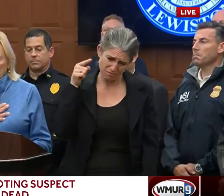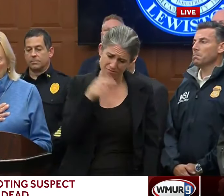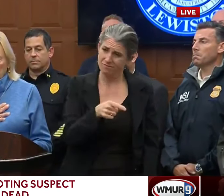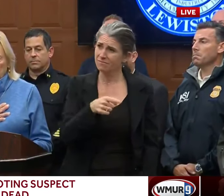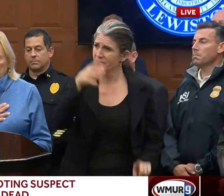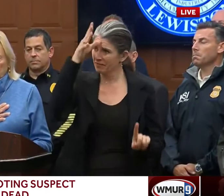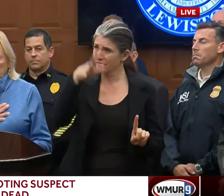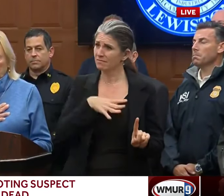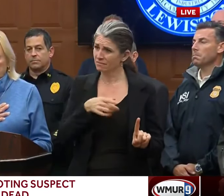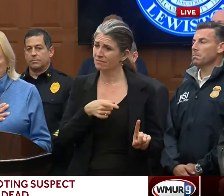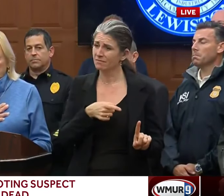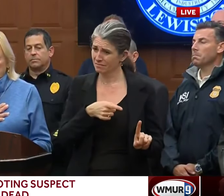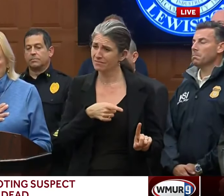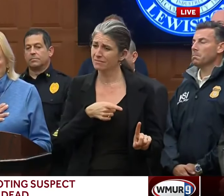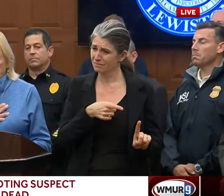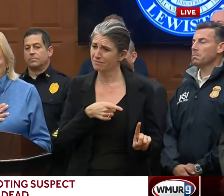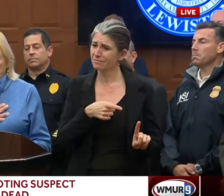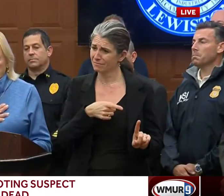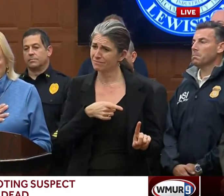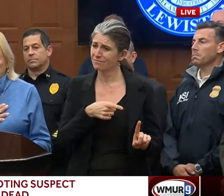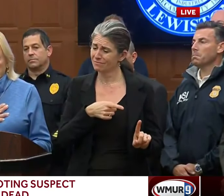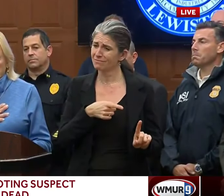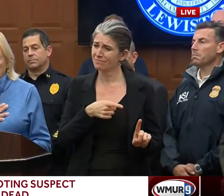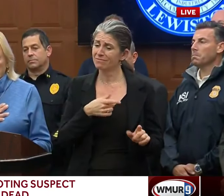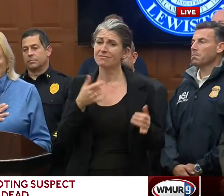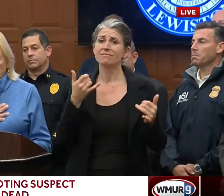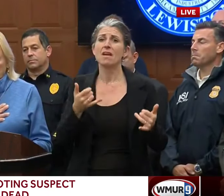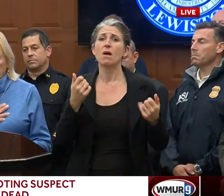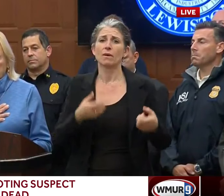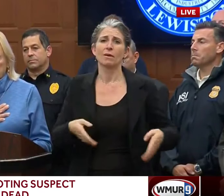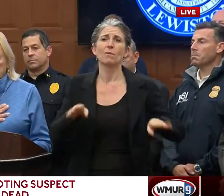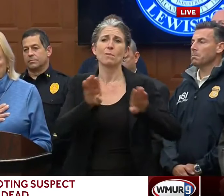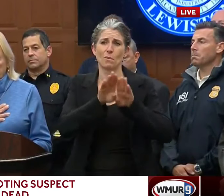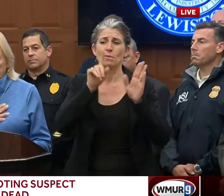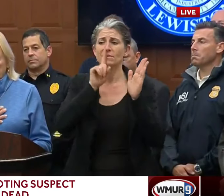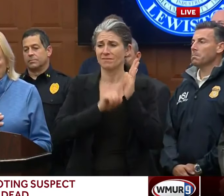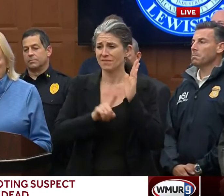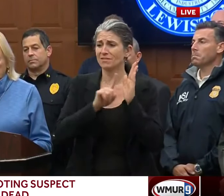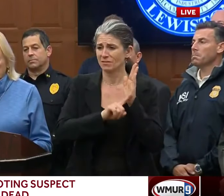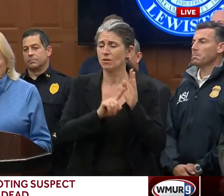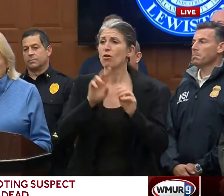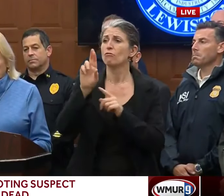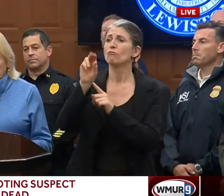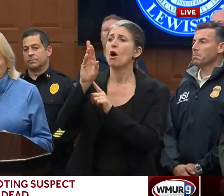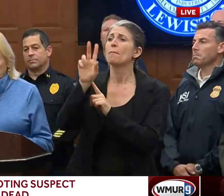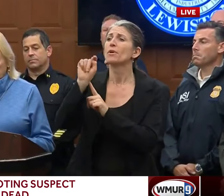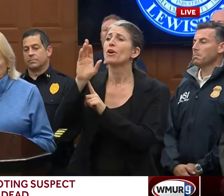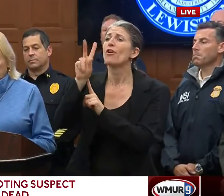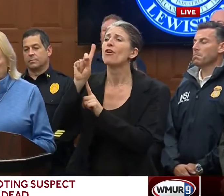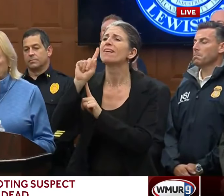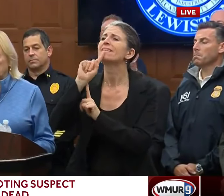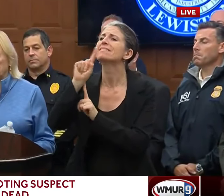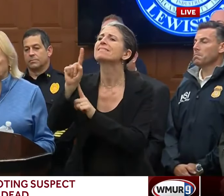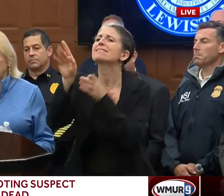CRIME. AN AND PUT CLOSURE ON THIS INVESTIGATION.